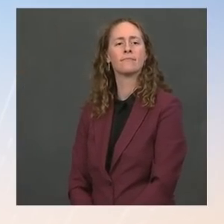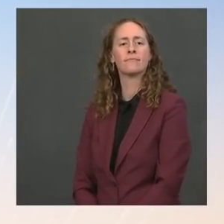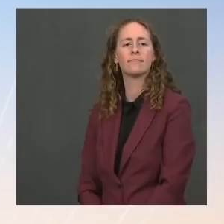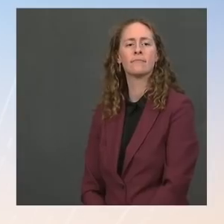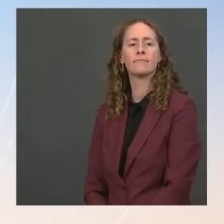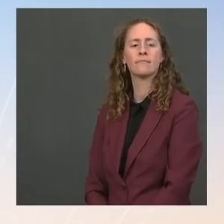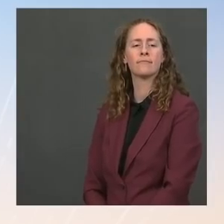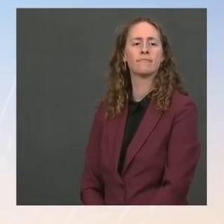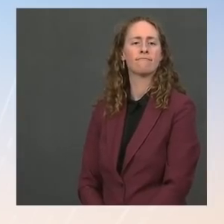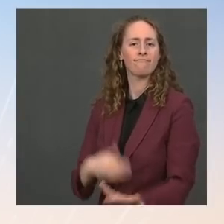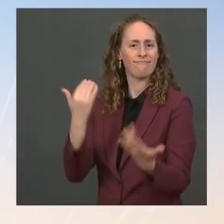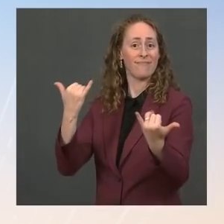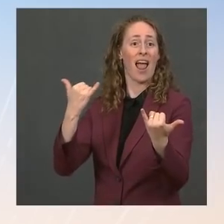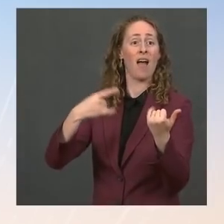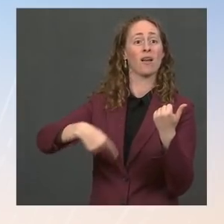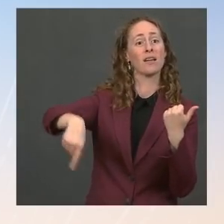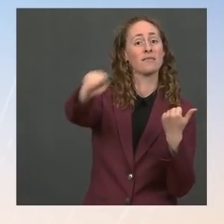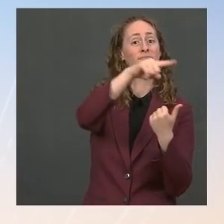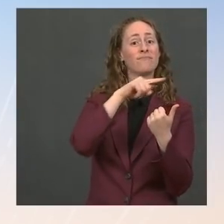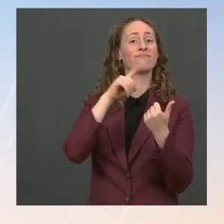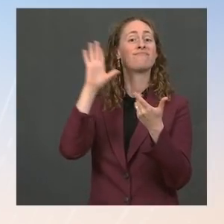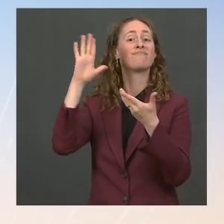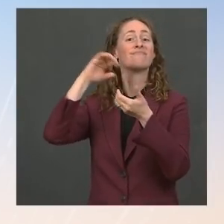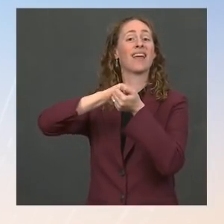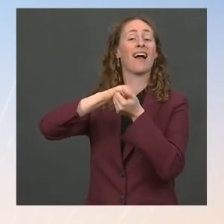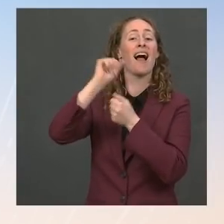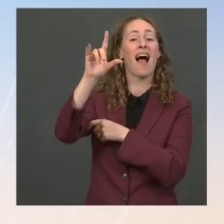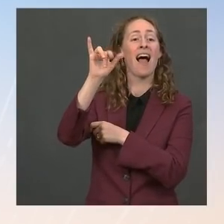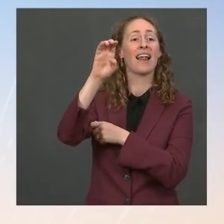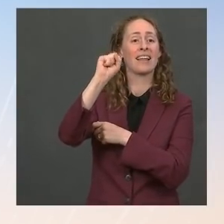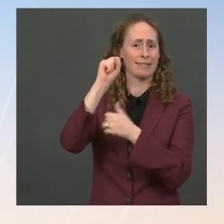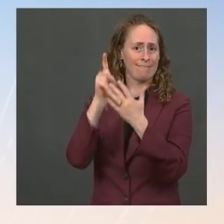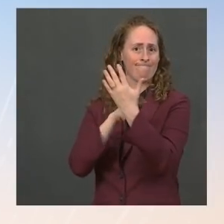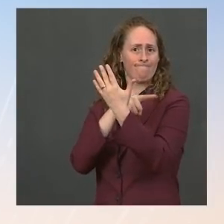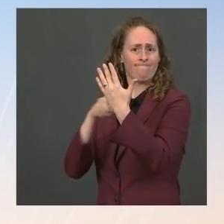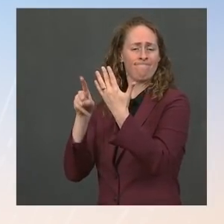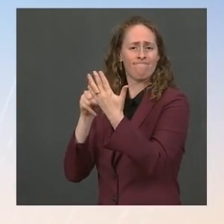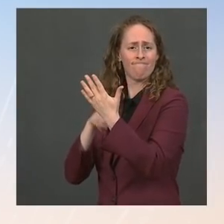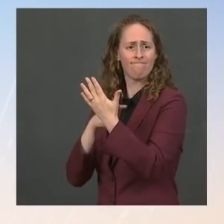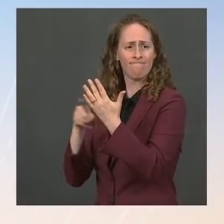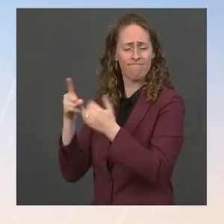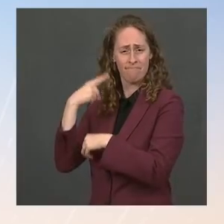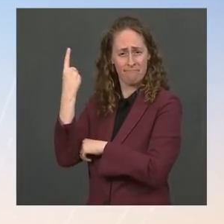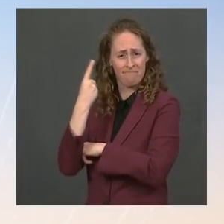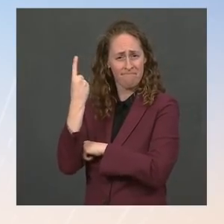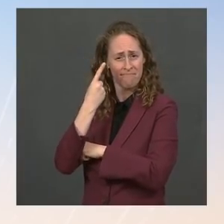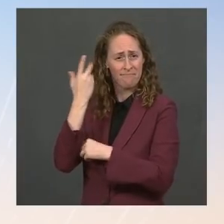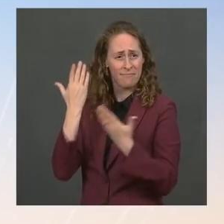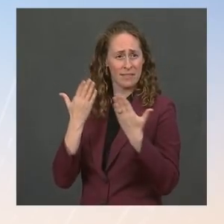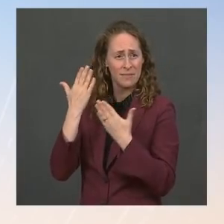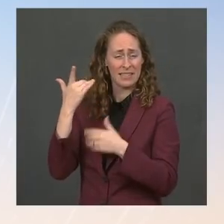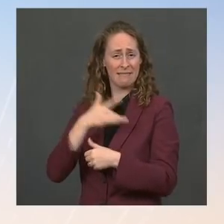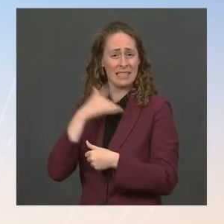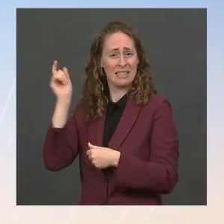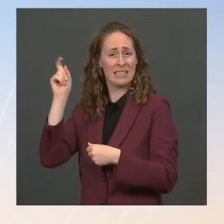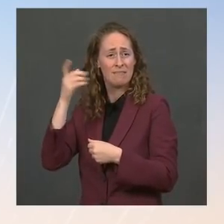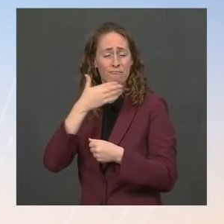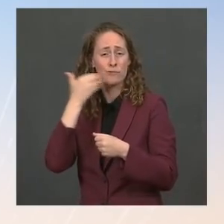you know -- and vowed to reinvigorate, does he believe there's work to be done to restore that credibility? Or, you know, to -- Ms Psaki: Is there a country or -- The Press: -- address the criticism that --